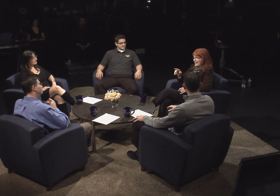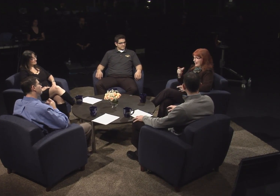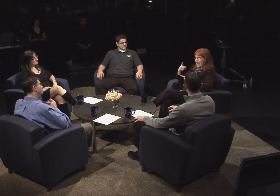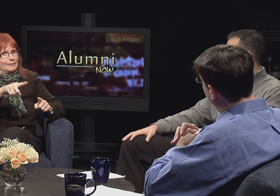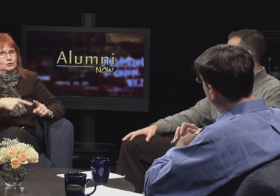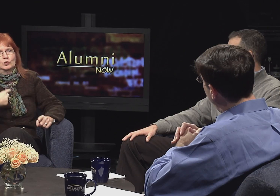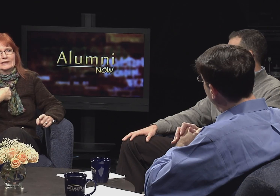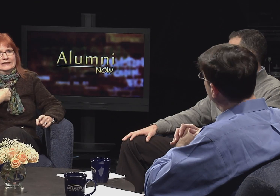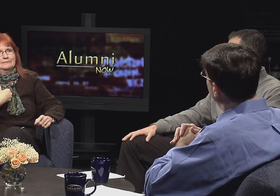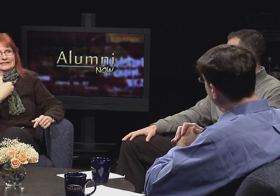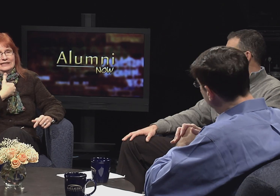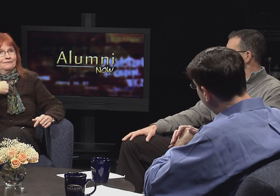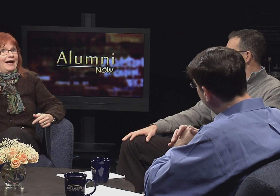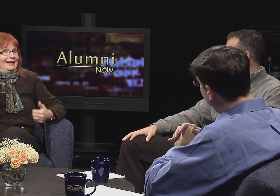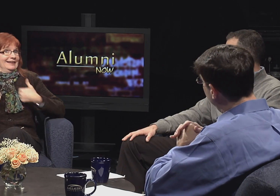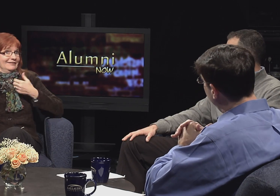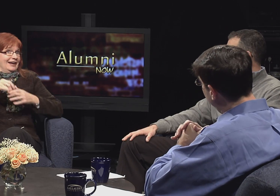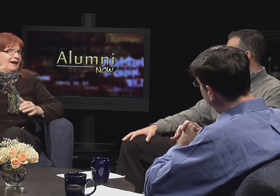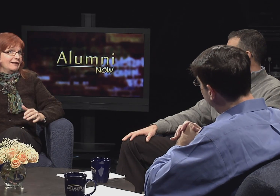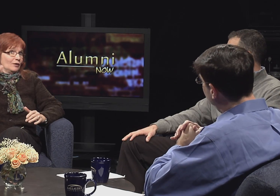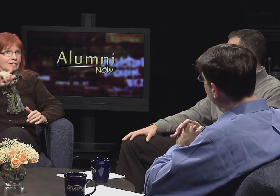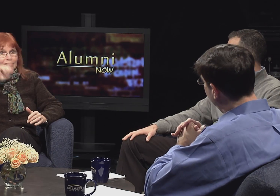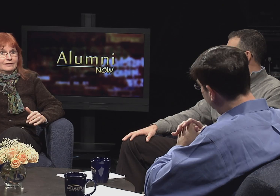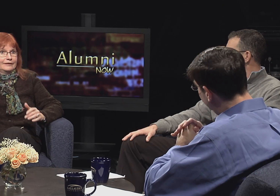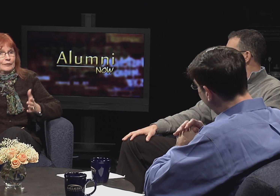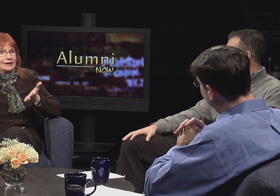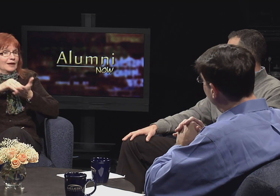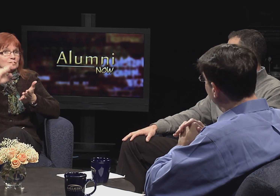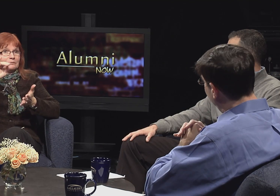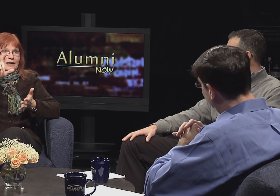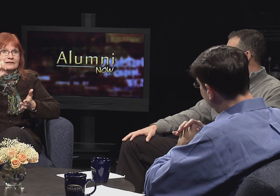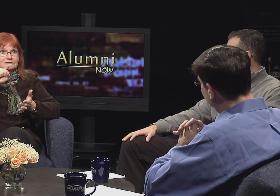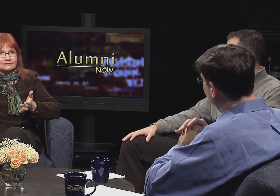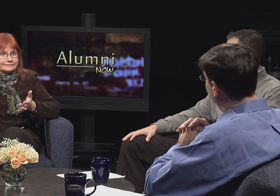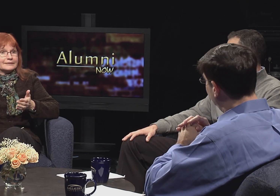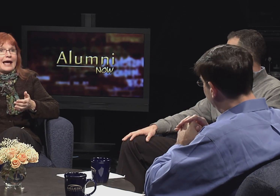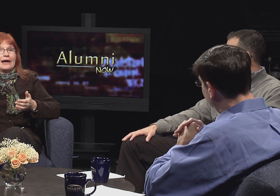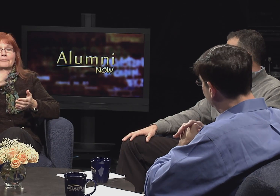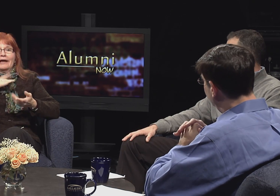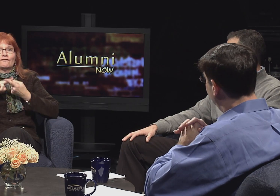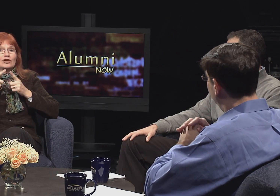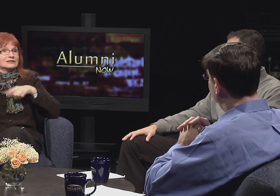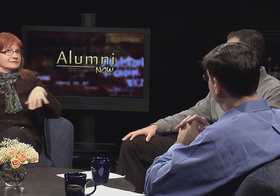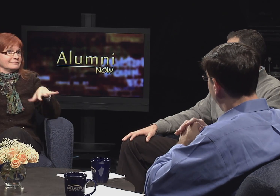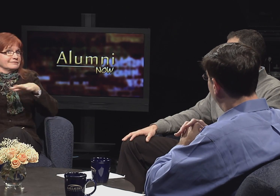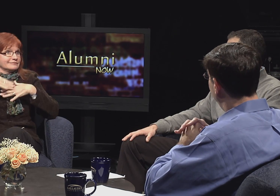Absolutely. I had a similar experience. I was in California, 3,000 miles away.